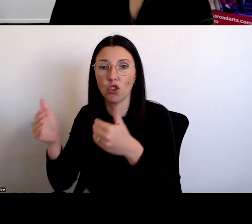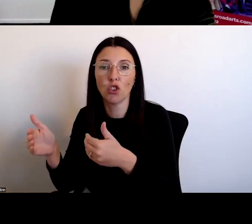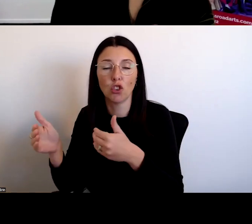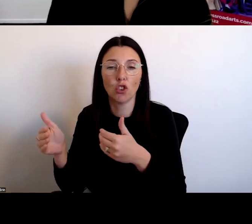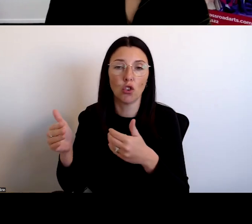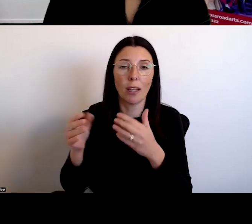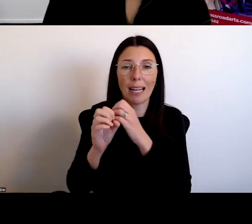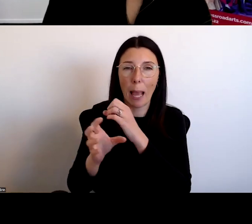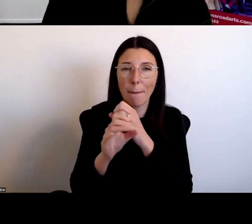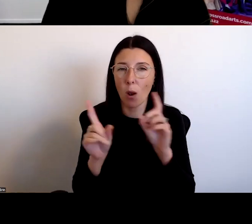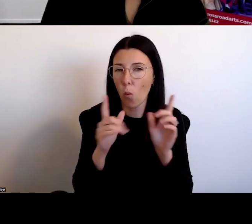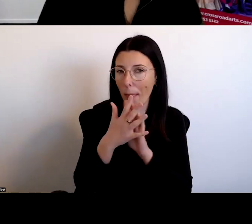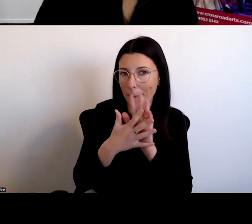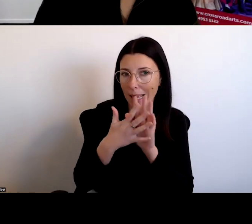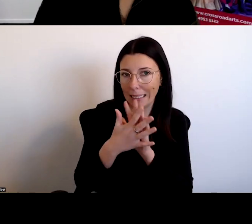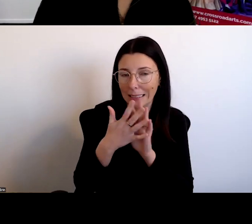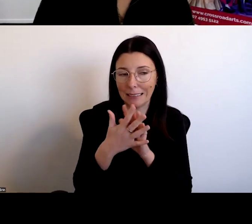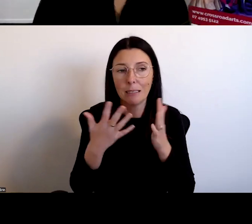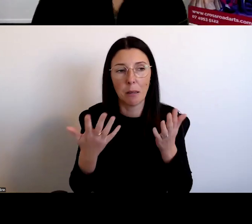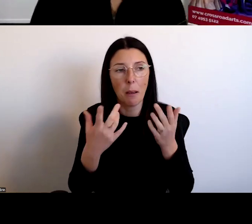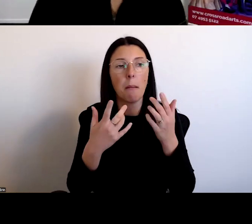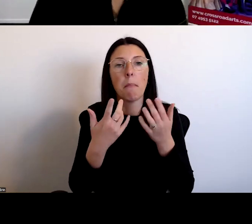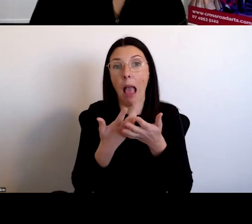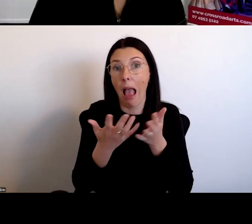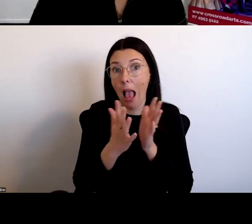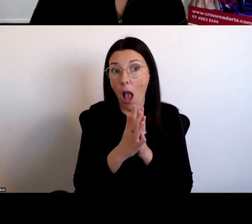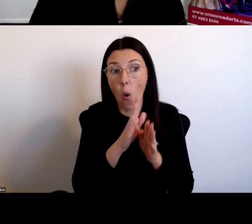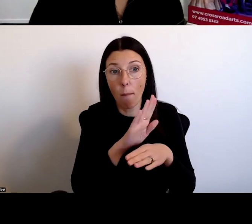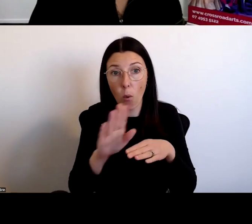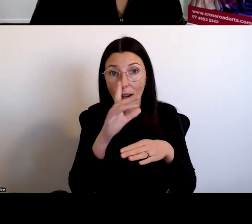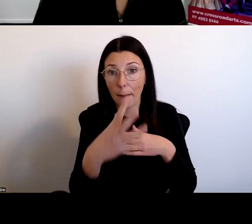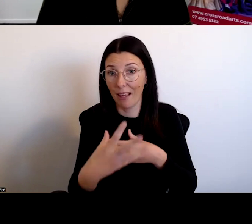also how the board can be involved. We had a couple of new members joining